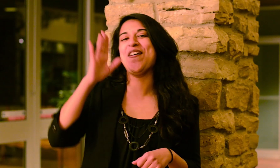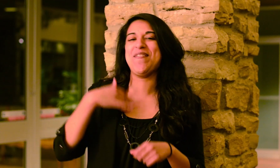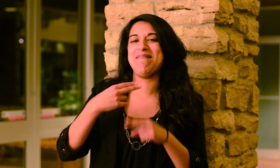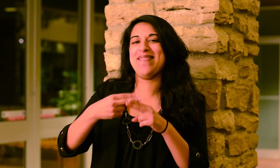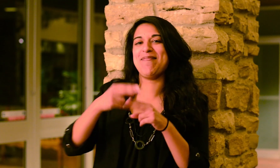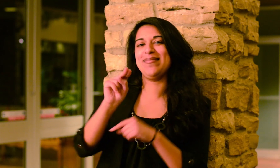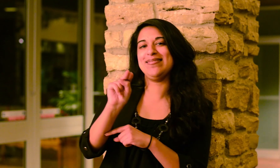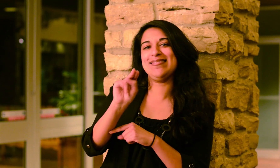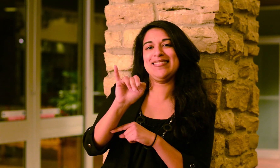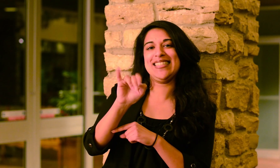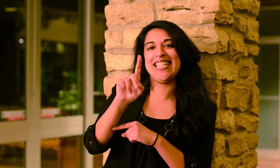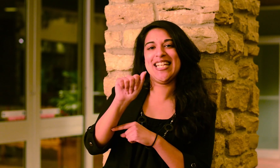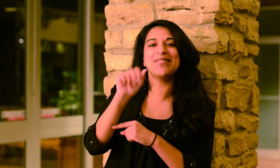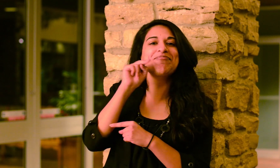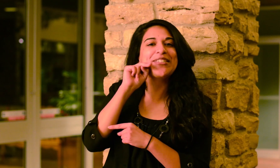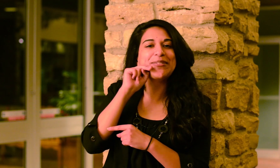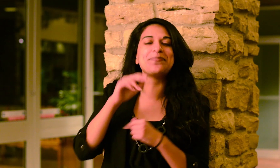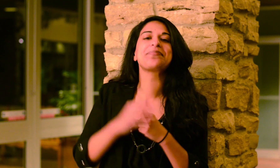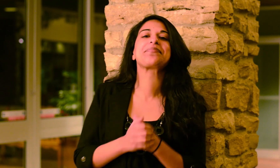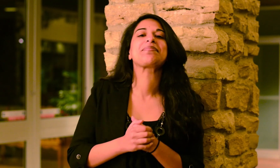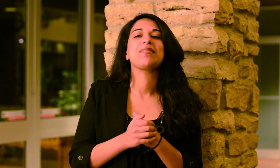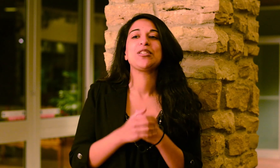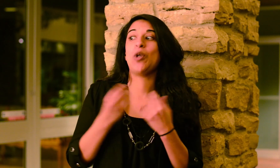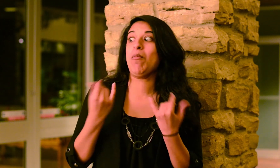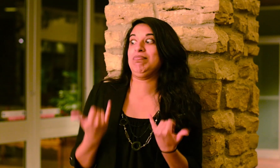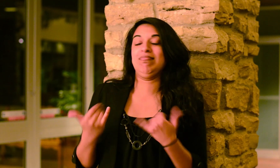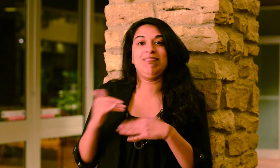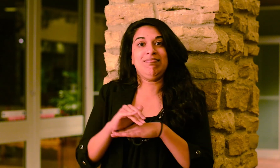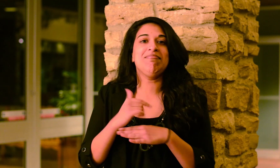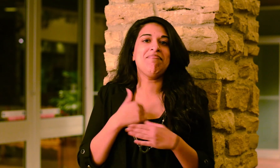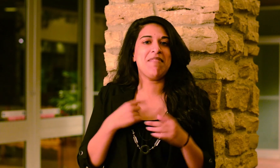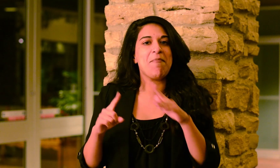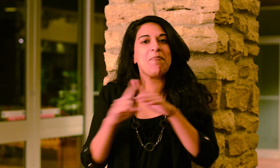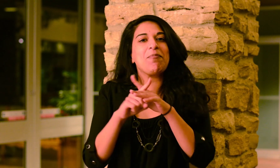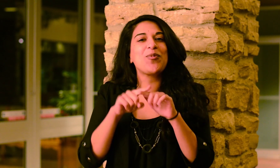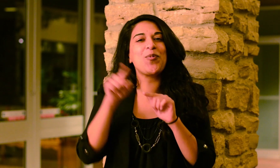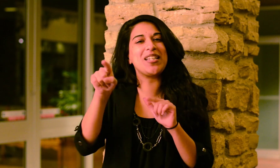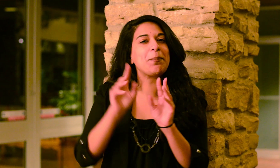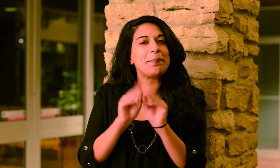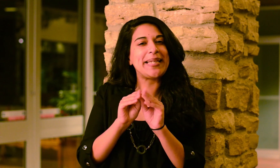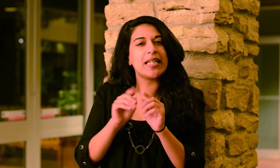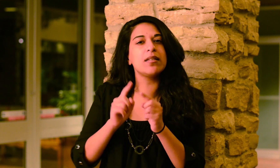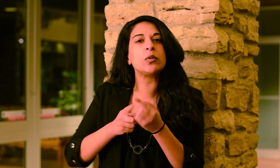[ Pakistani-American female presenting person wearing a black blazer.] Nida: Hello, my name is Nida, and my sign name is letter N on the side of chin. Tonight, I came here to attend a meeting